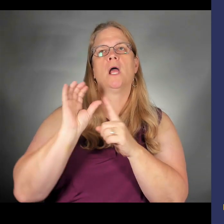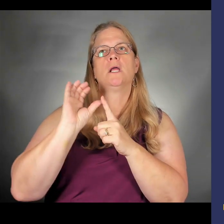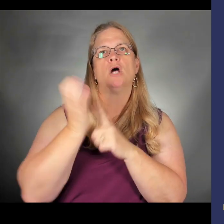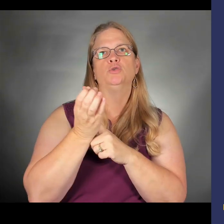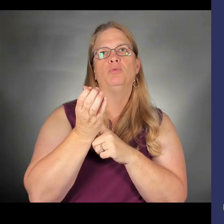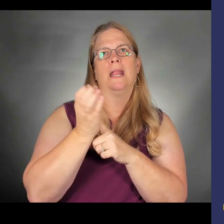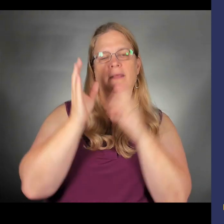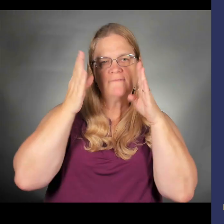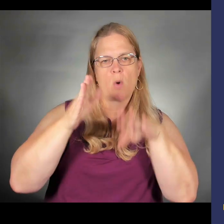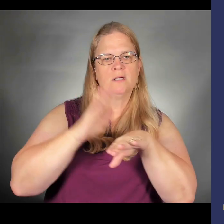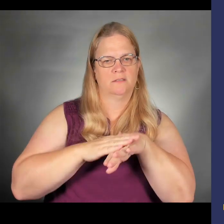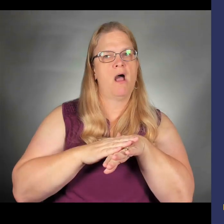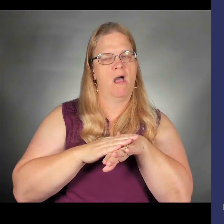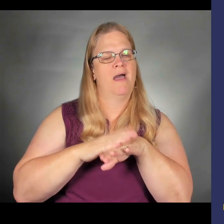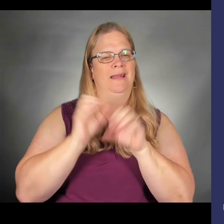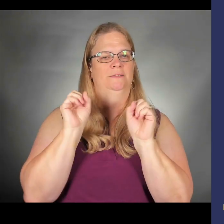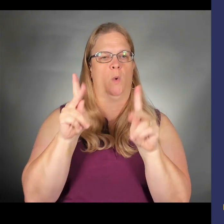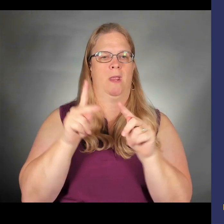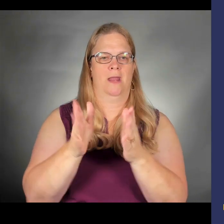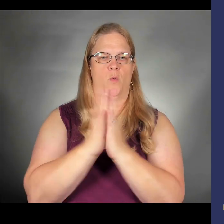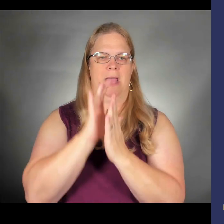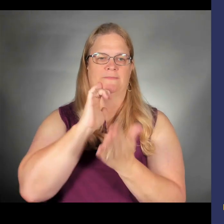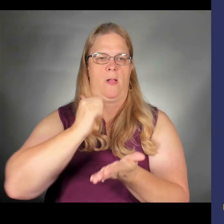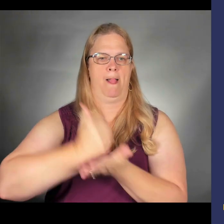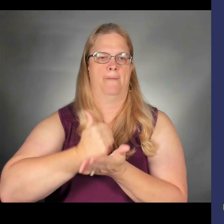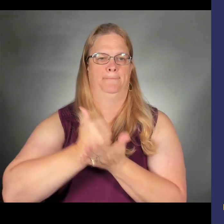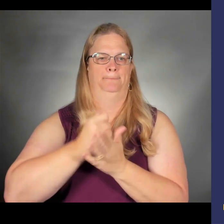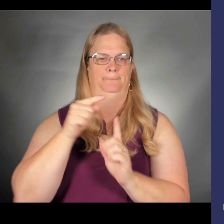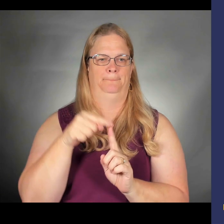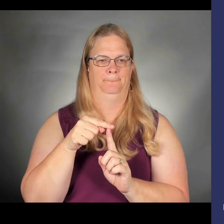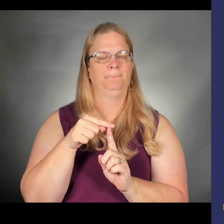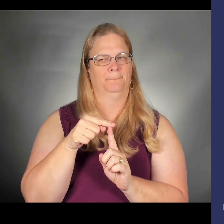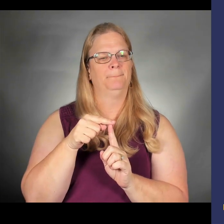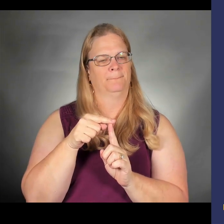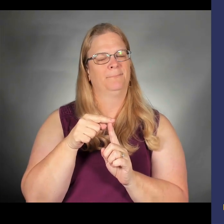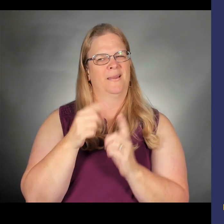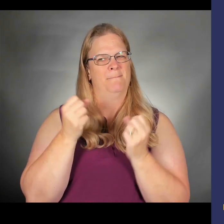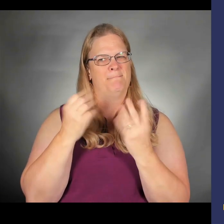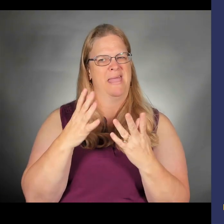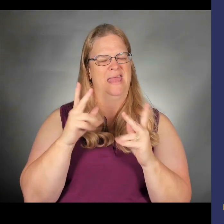Our school becoming a culture in which it's focused on help seeking.